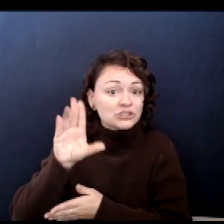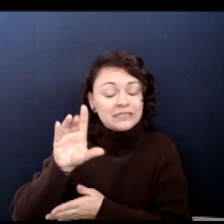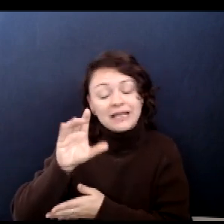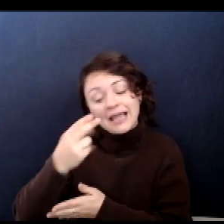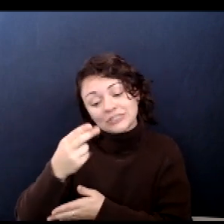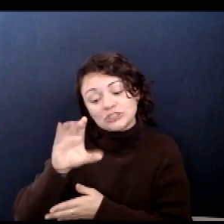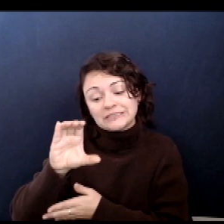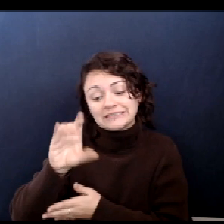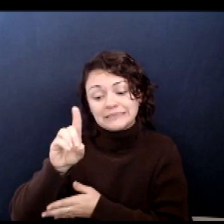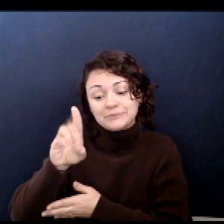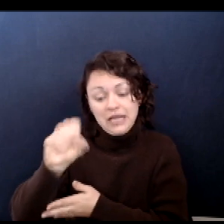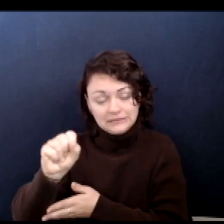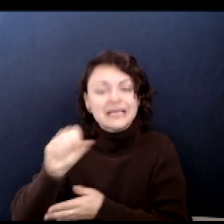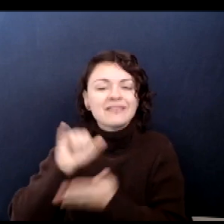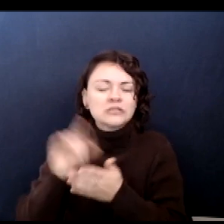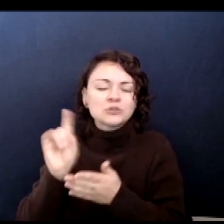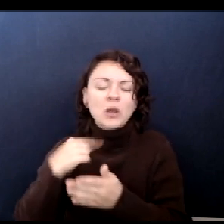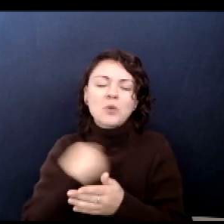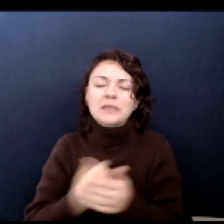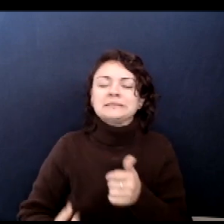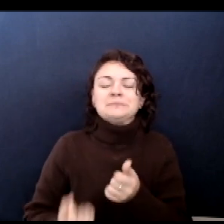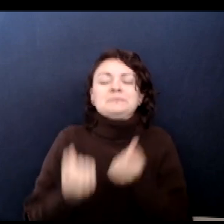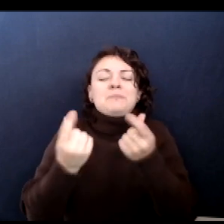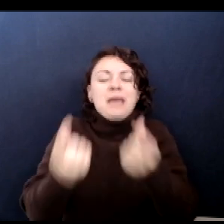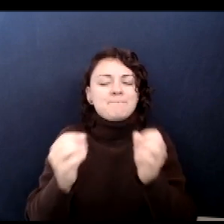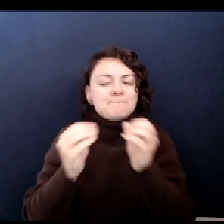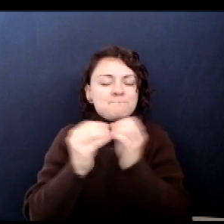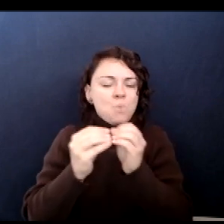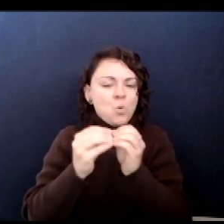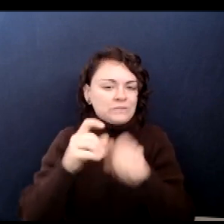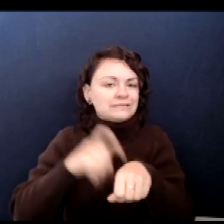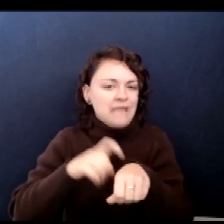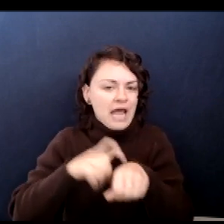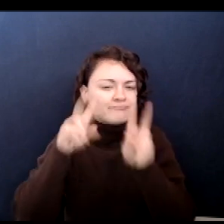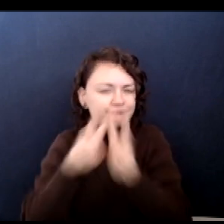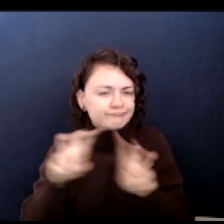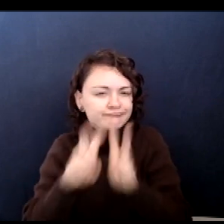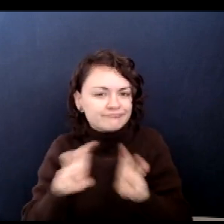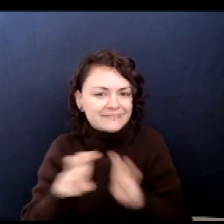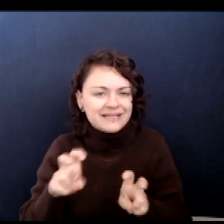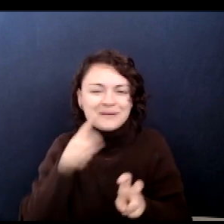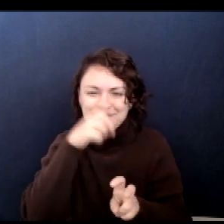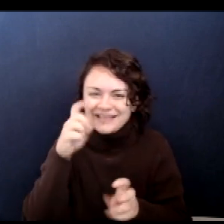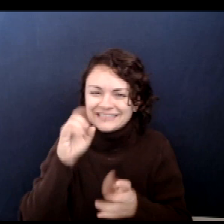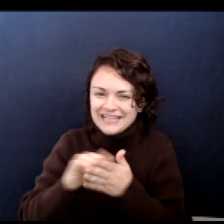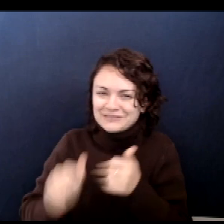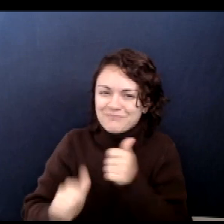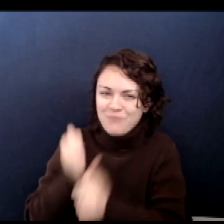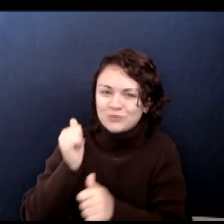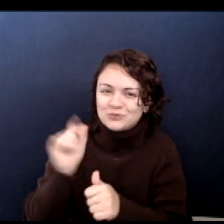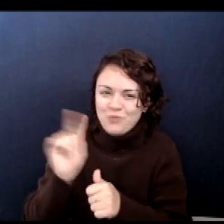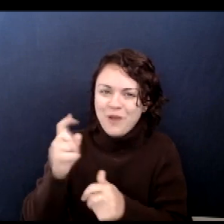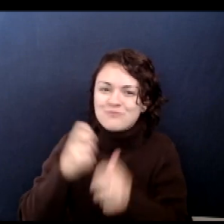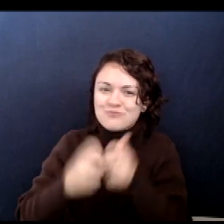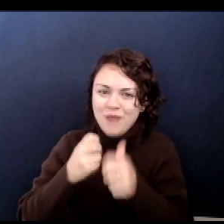our analytical time because this is where we saw the biggest issues. It's also where our data is the best.